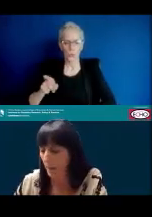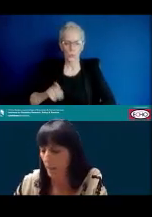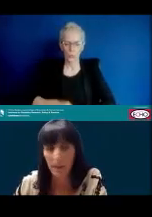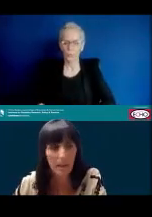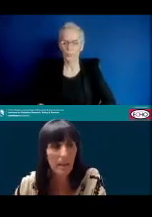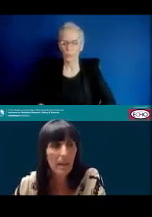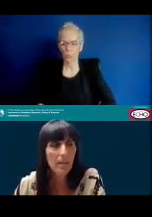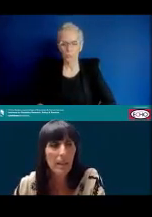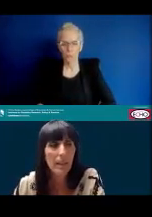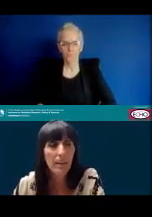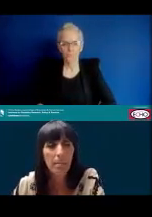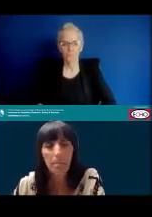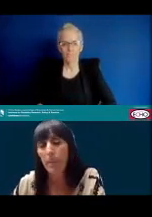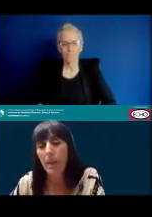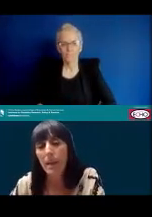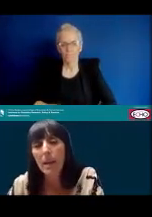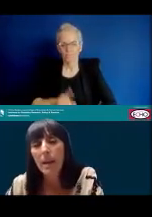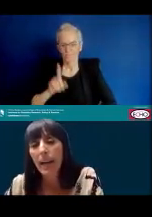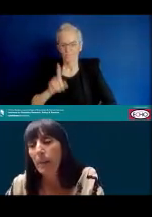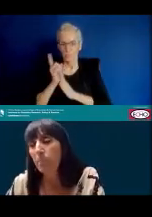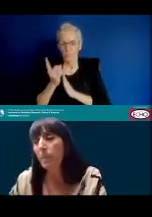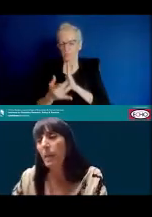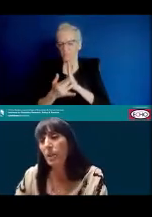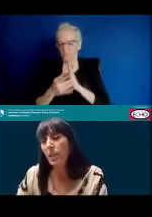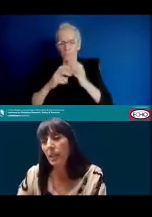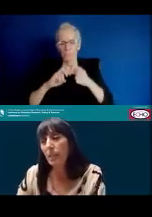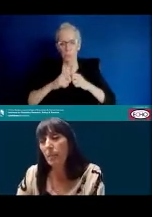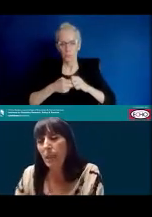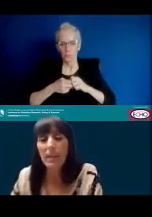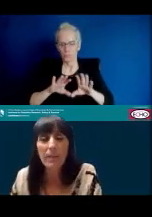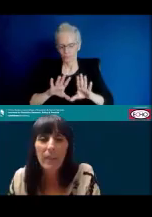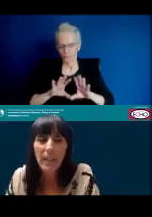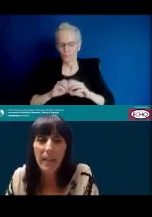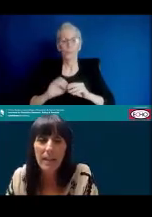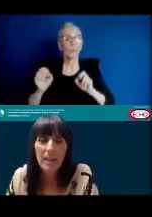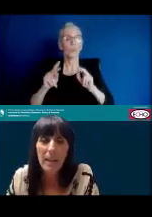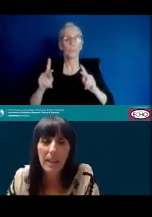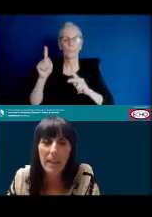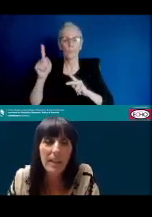now my clicker is not working. Just a plug for case studies.